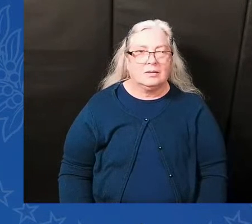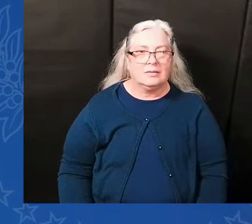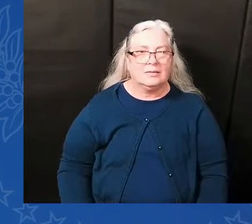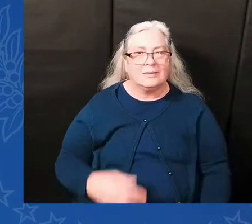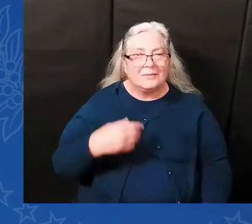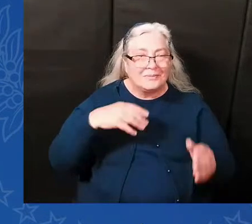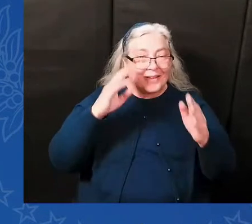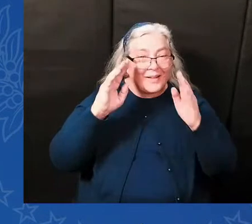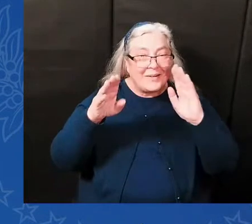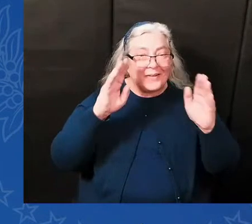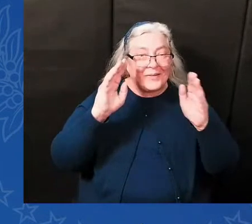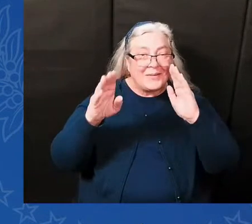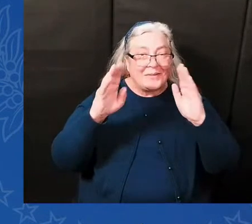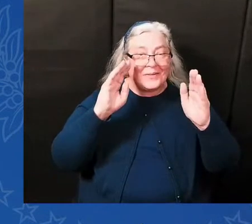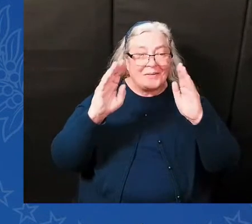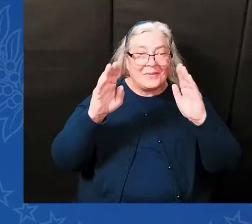Thank you, Dr. Lori, for that introduction.